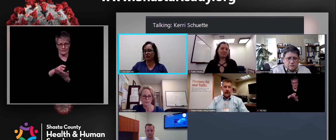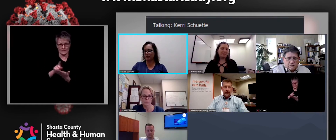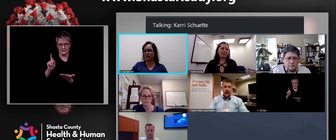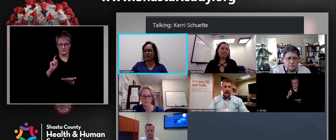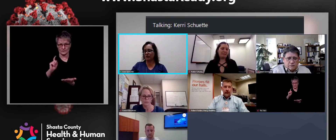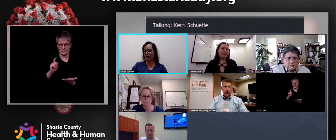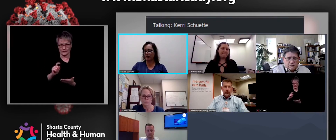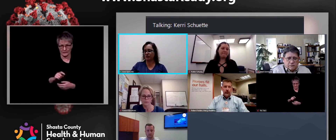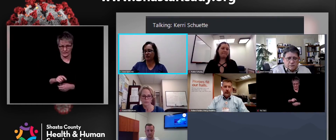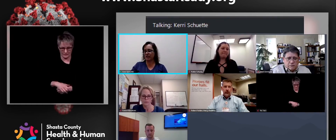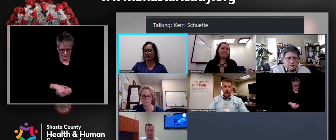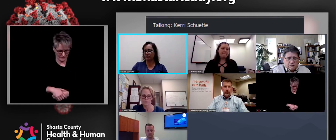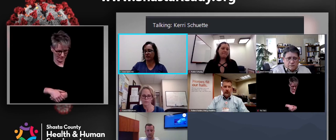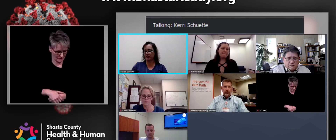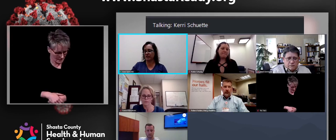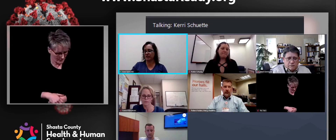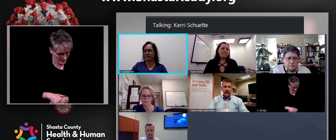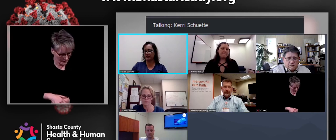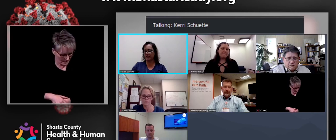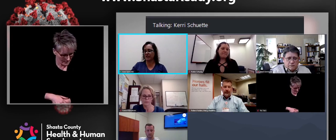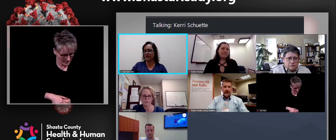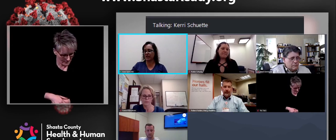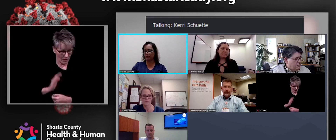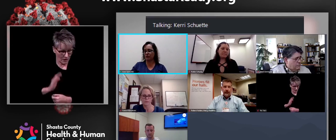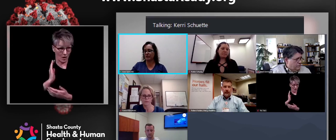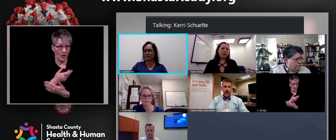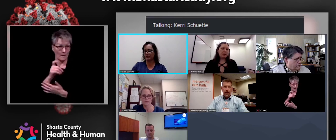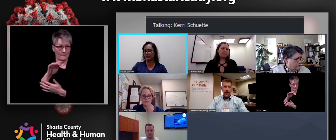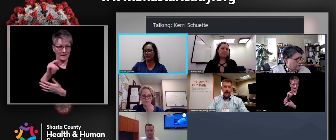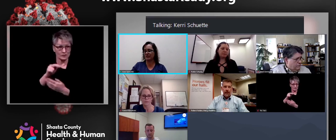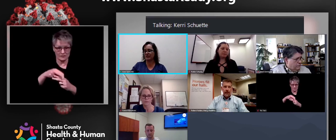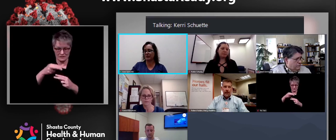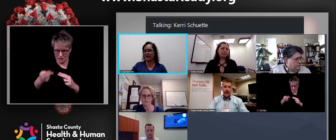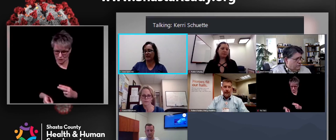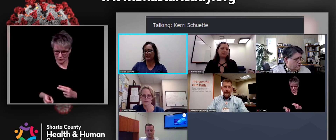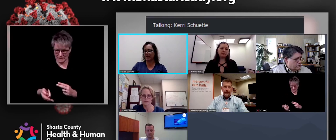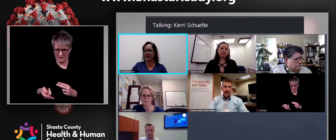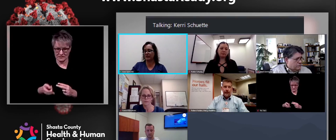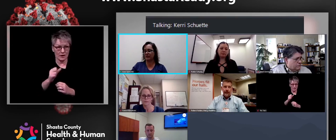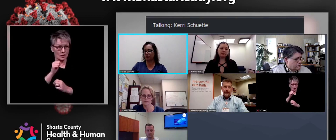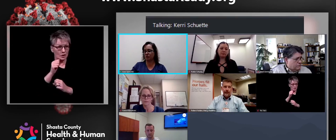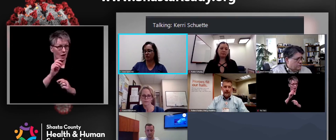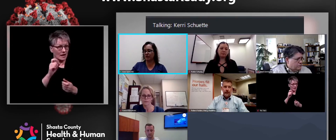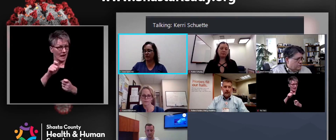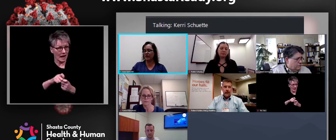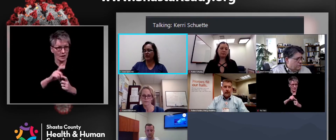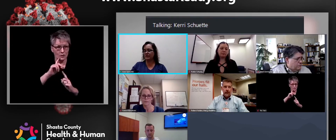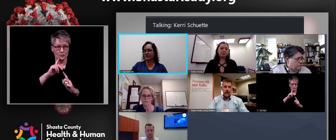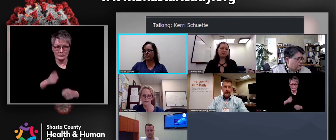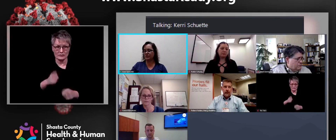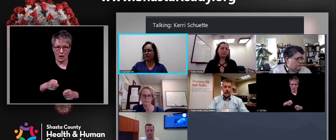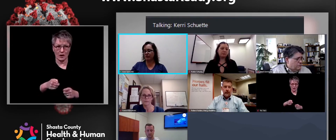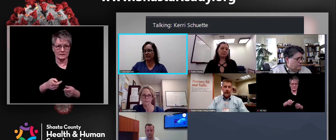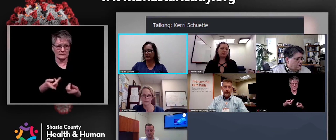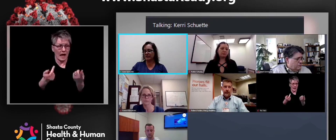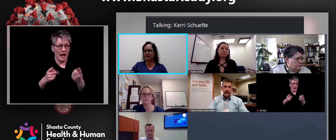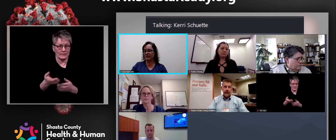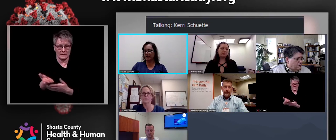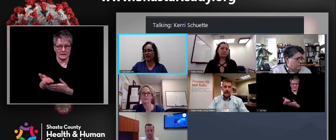in mid-December, even though all metrics had decreased, I received an inaccurate response when you said a spike in cases happened in October that led to an increase in deaths